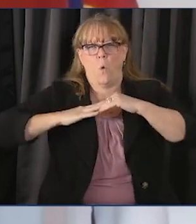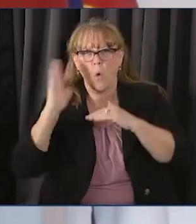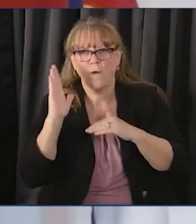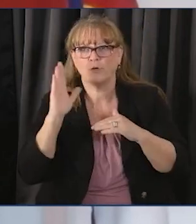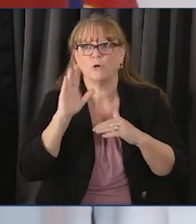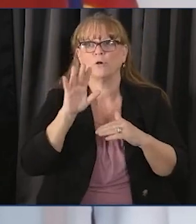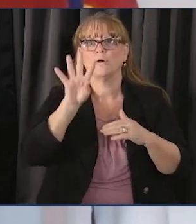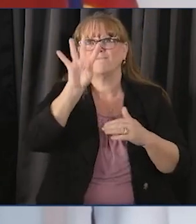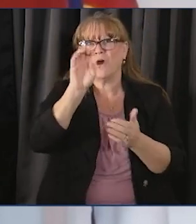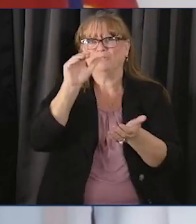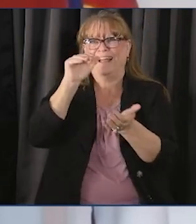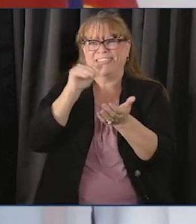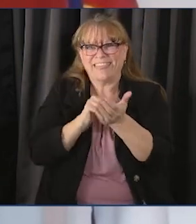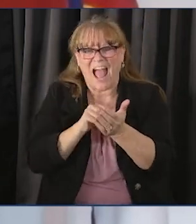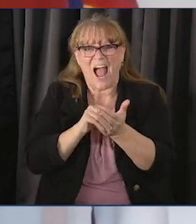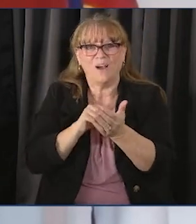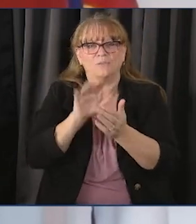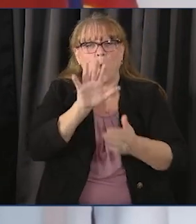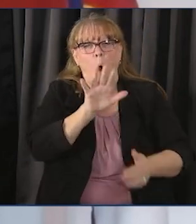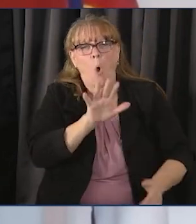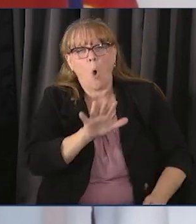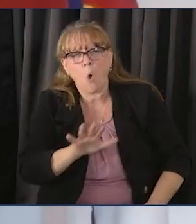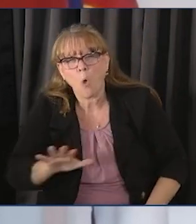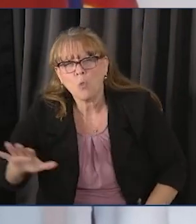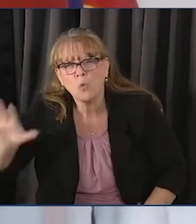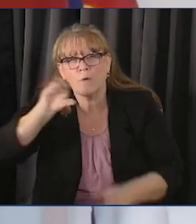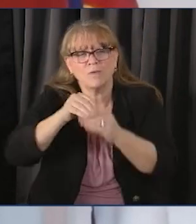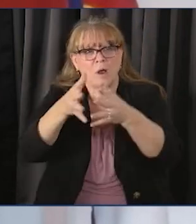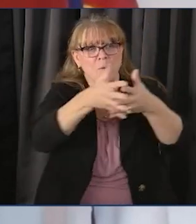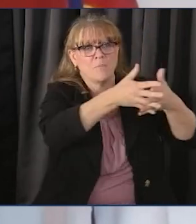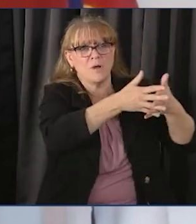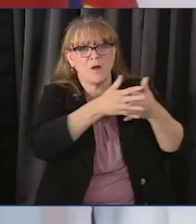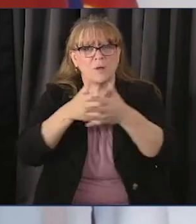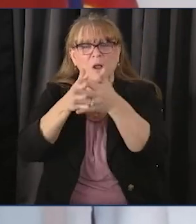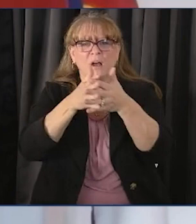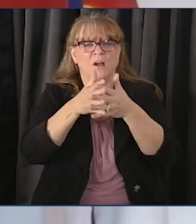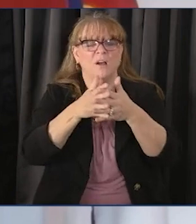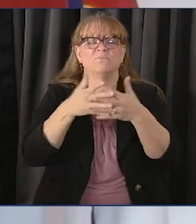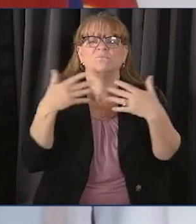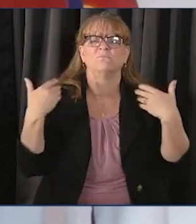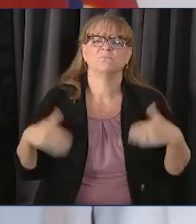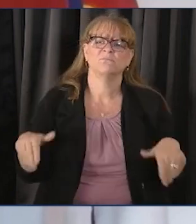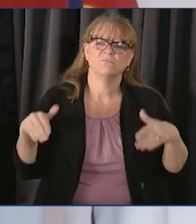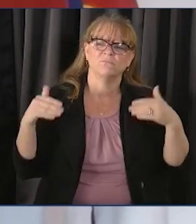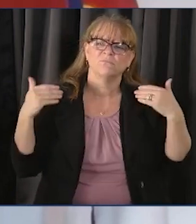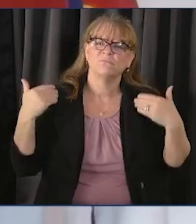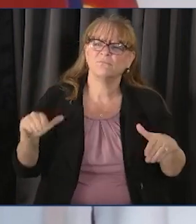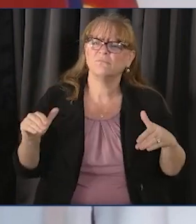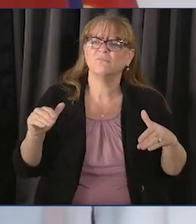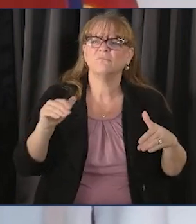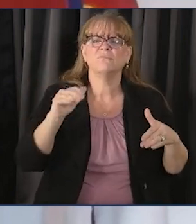isn't over yet. And every day, sadly, more Americans are paying the ultimate price.